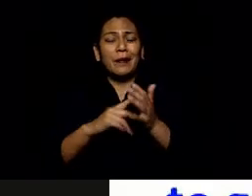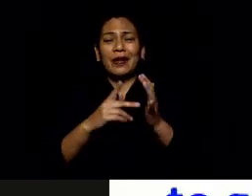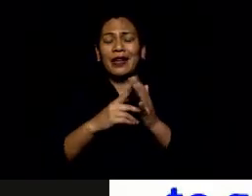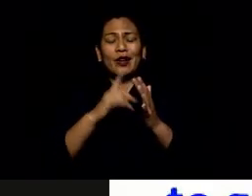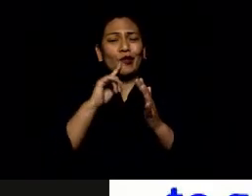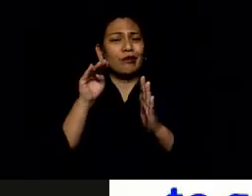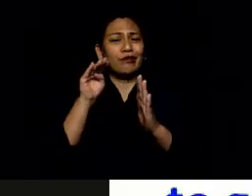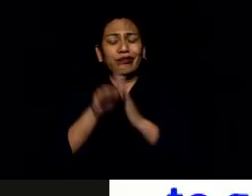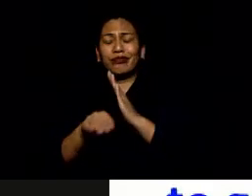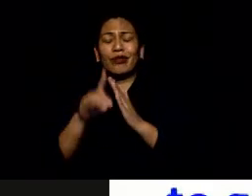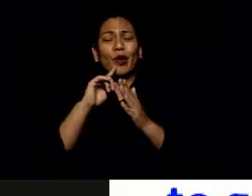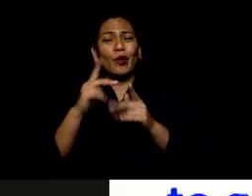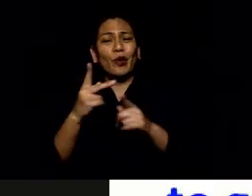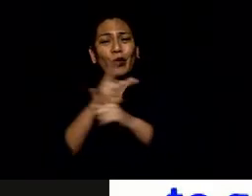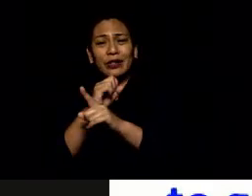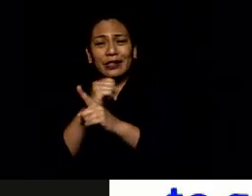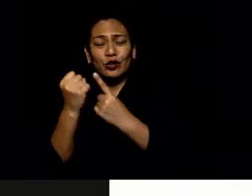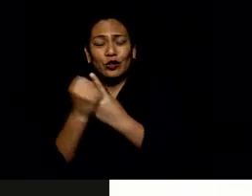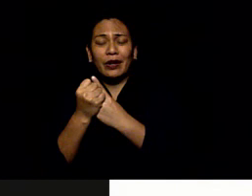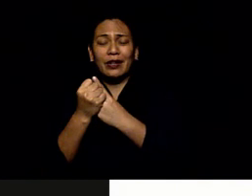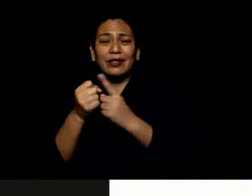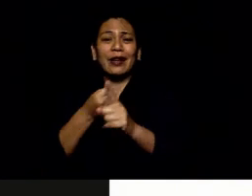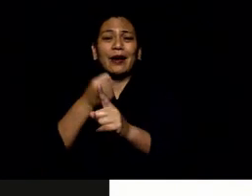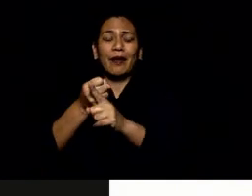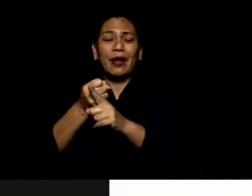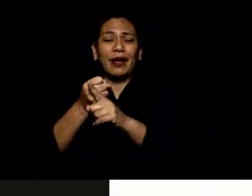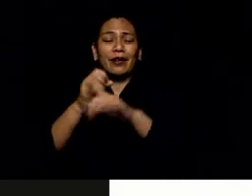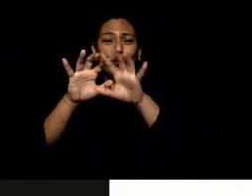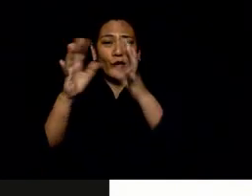in the middle of the climate crisis.